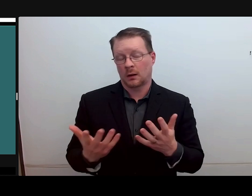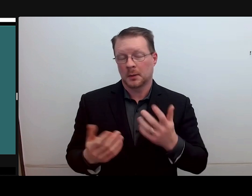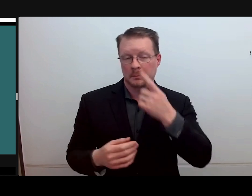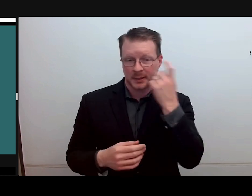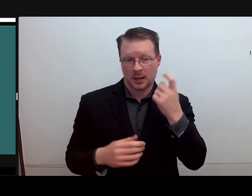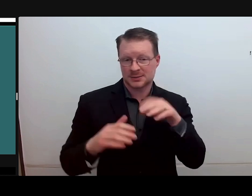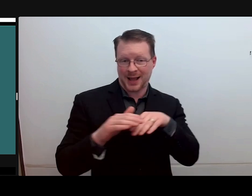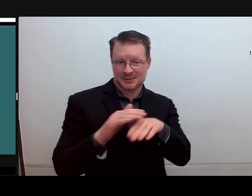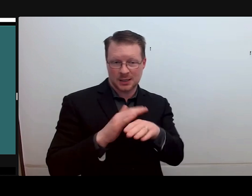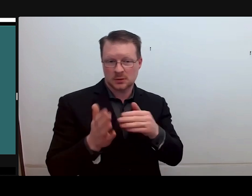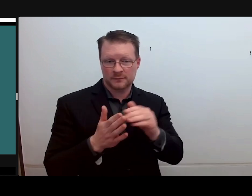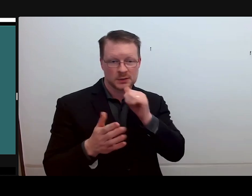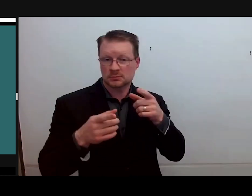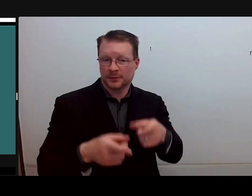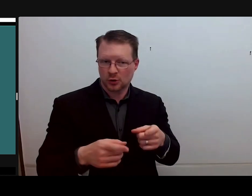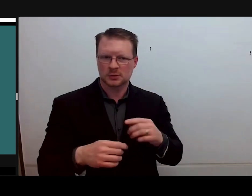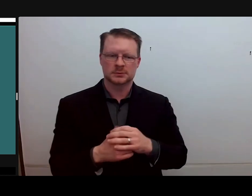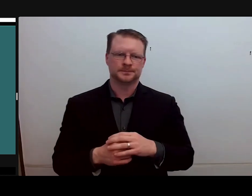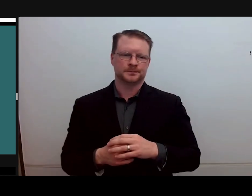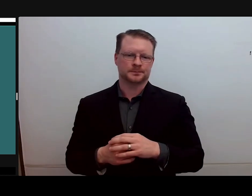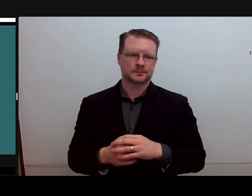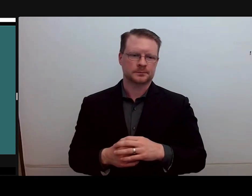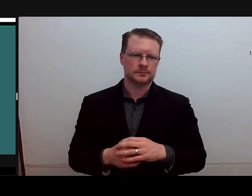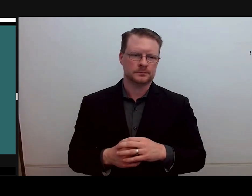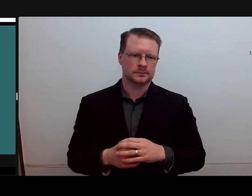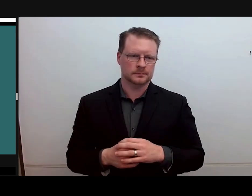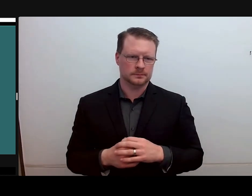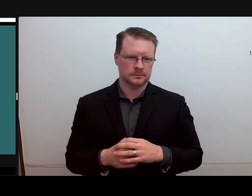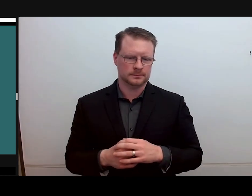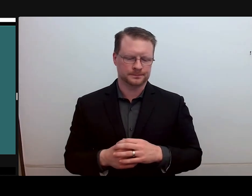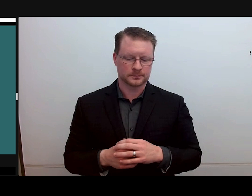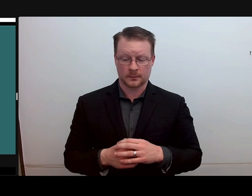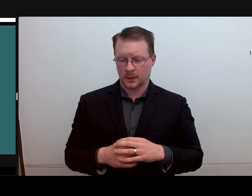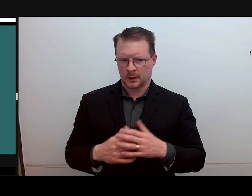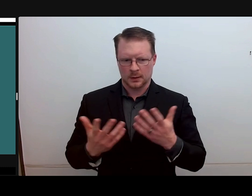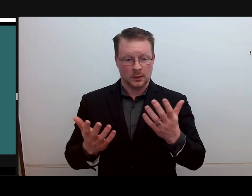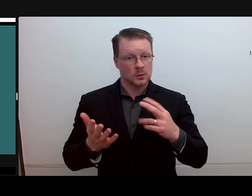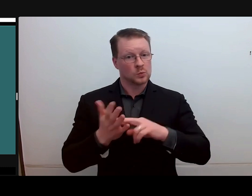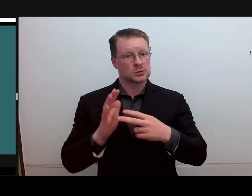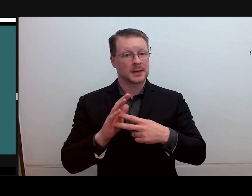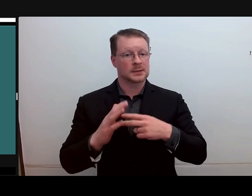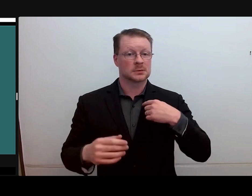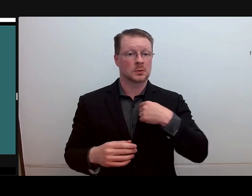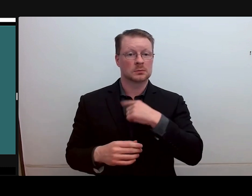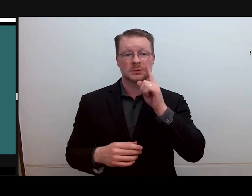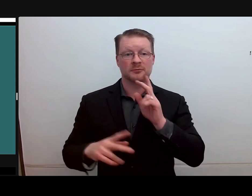with somebody because access often is not there, so they are left to create it, which